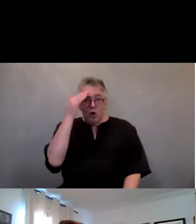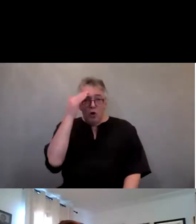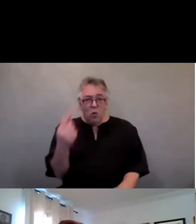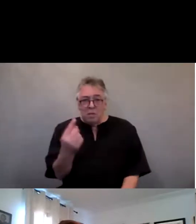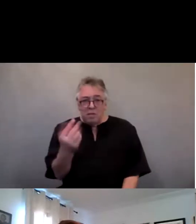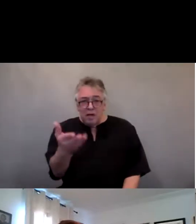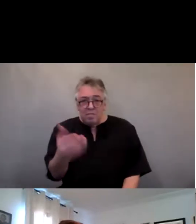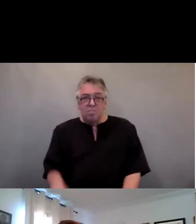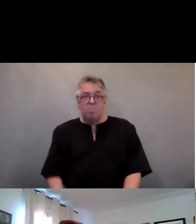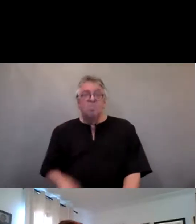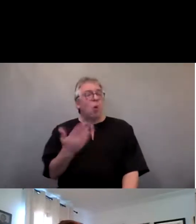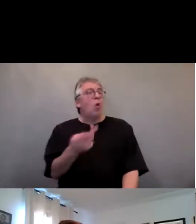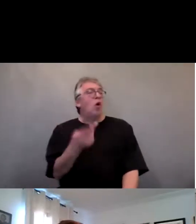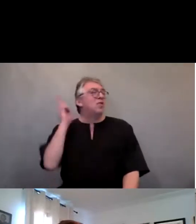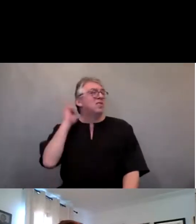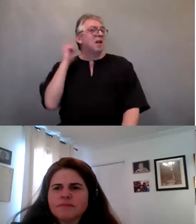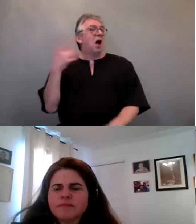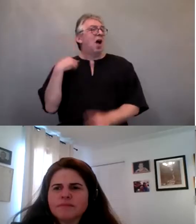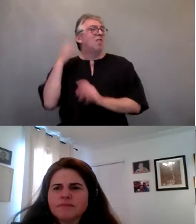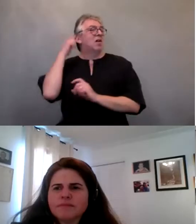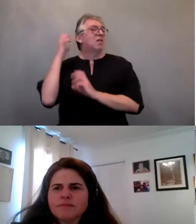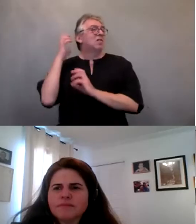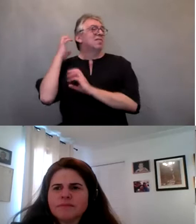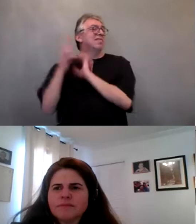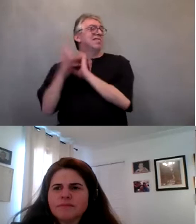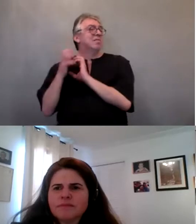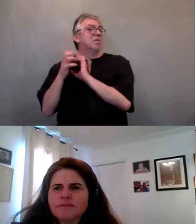implant users dealing with significant distortion issues